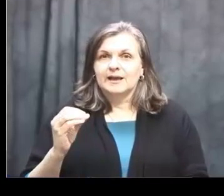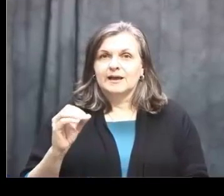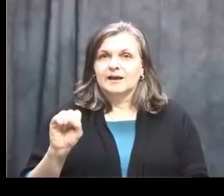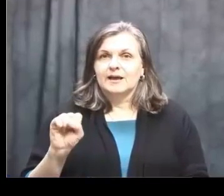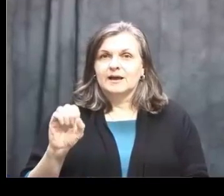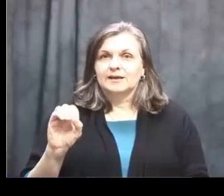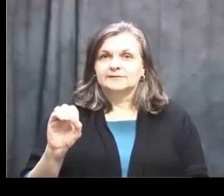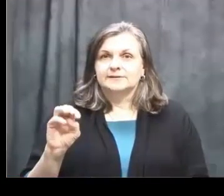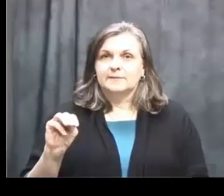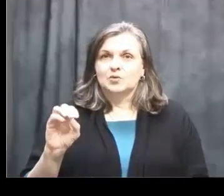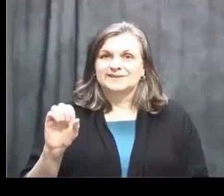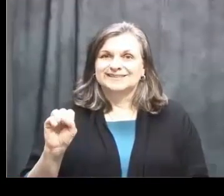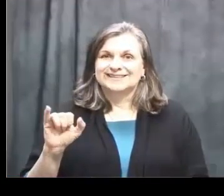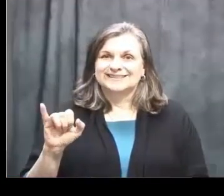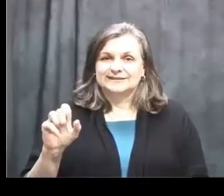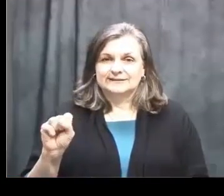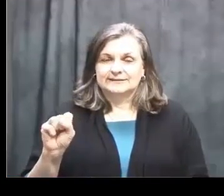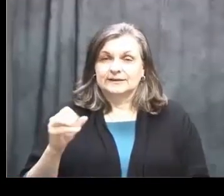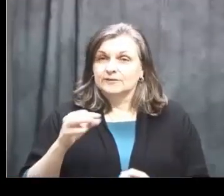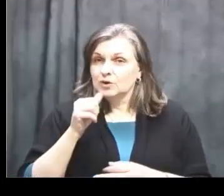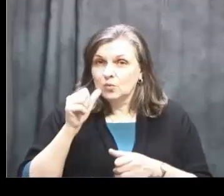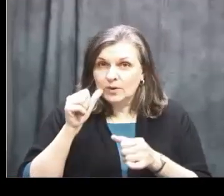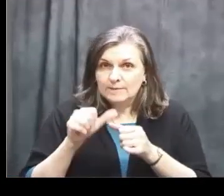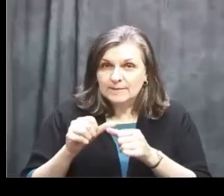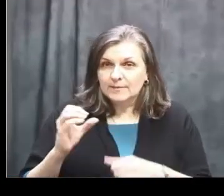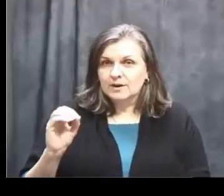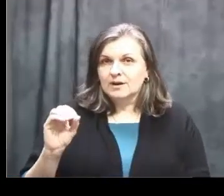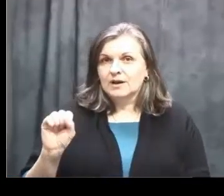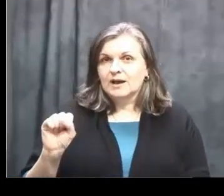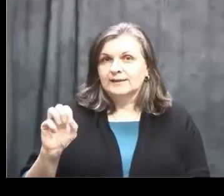if you don't remember osmosis we will talk about it a little bit more in a moment